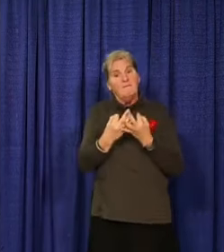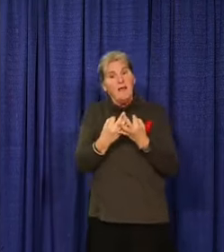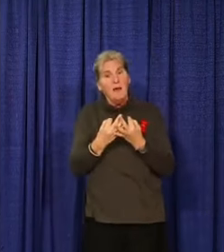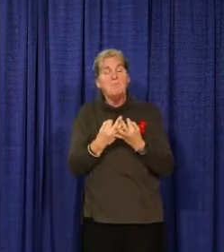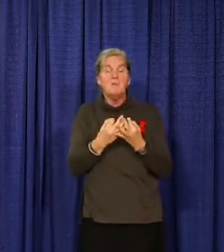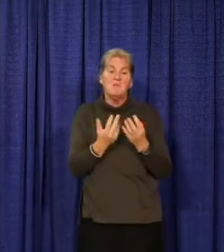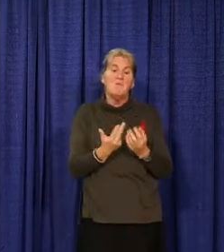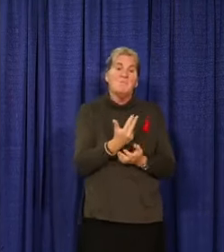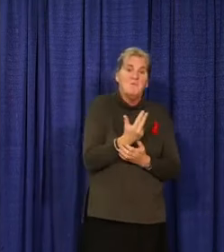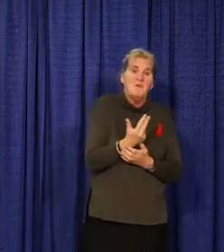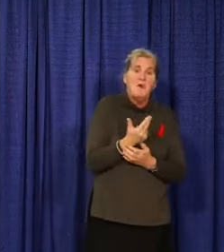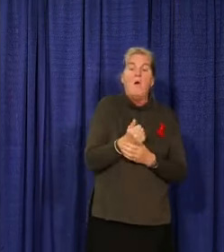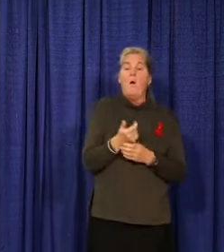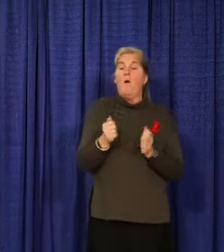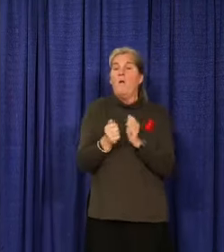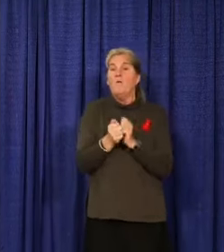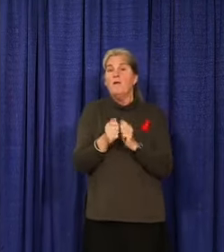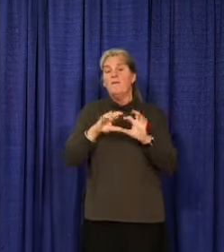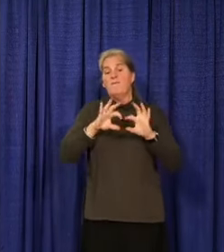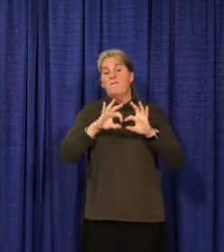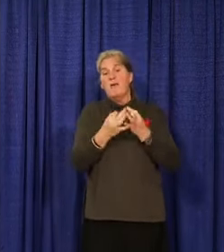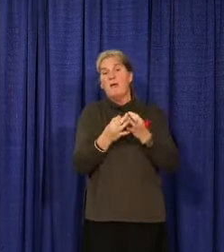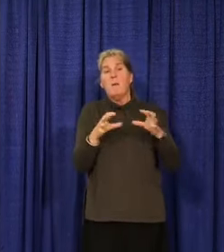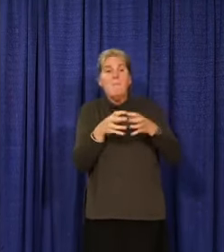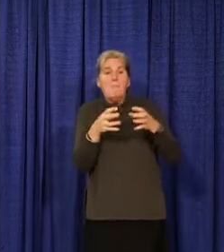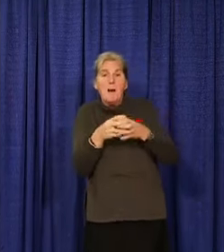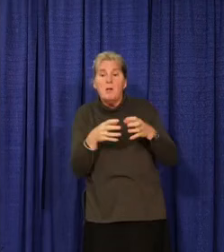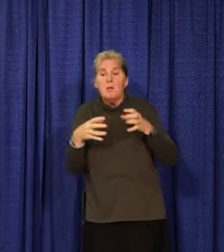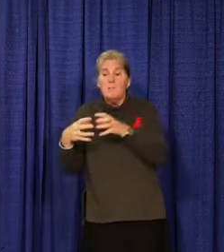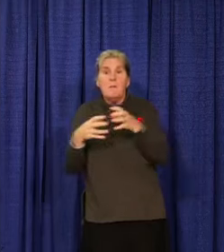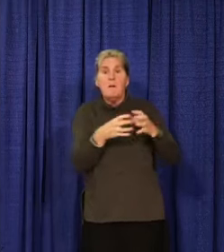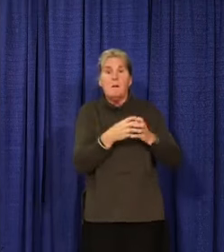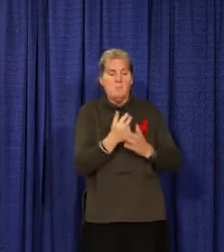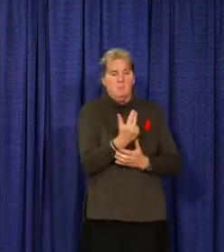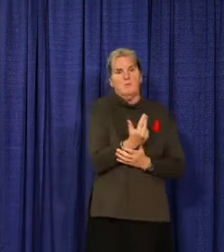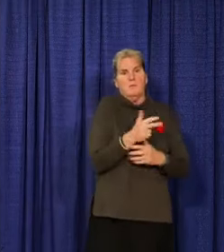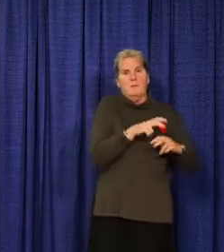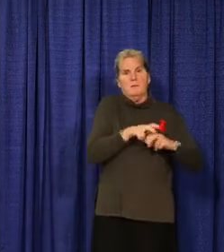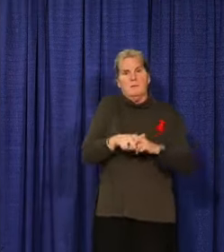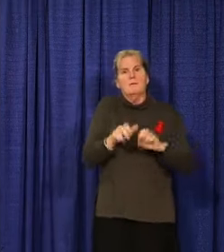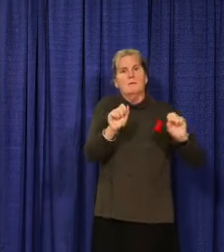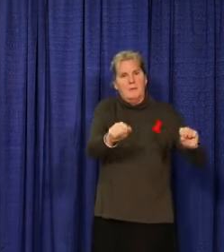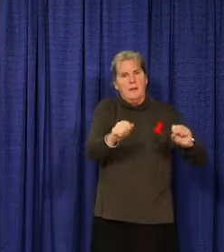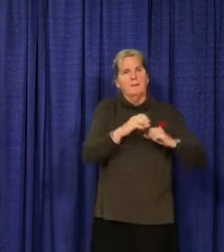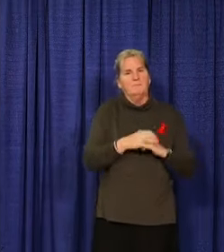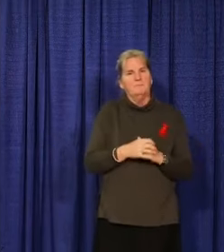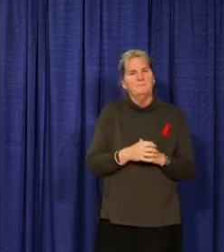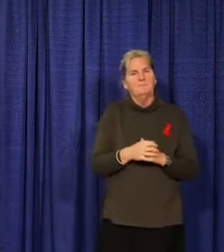members or part of a household bubble with another student who also rides that bus.